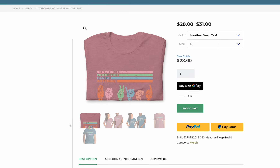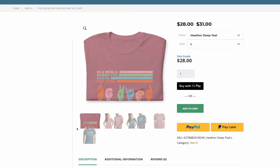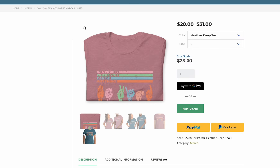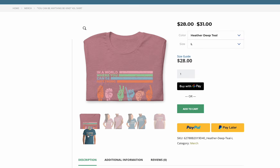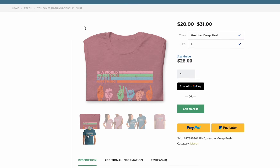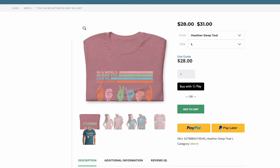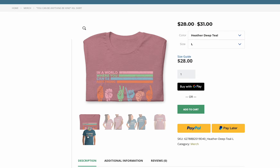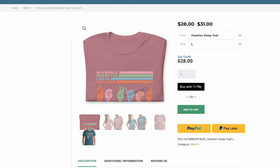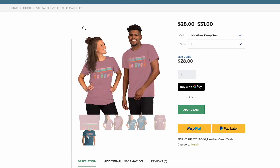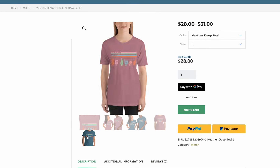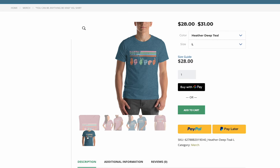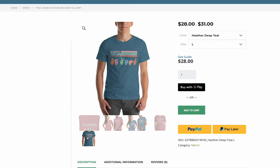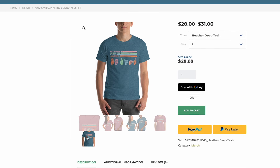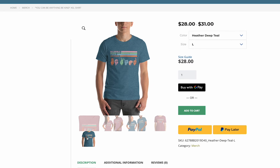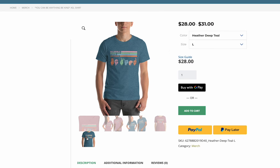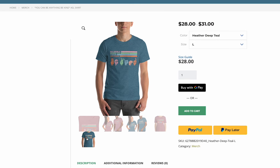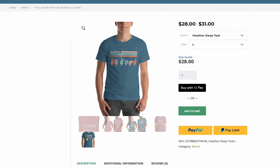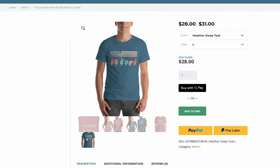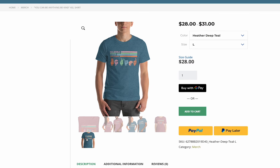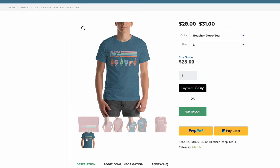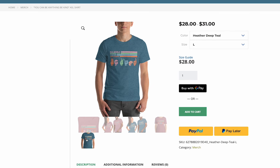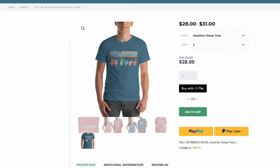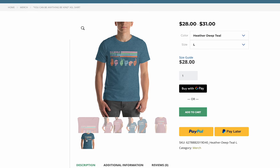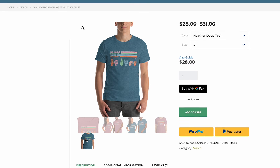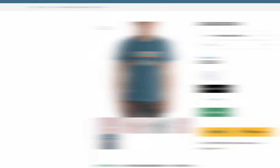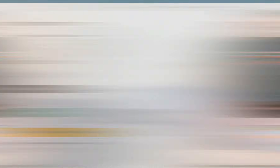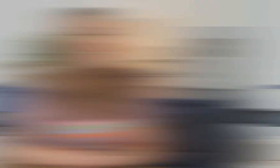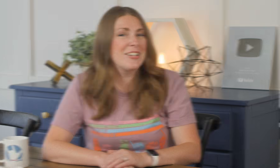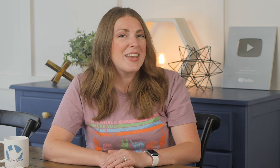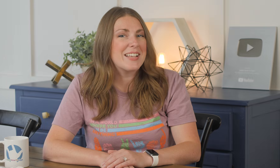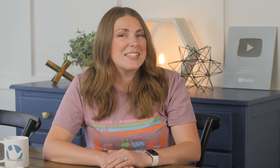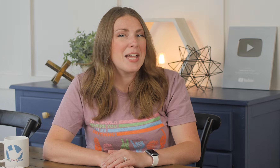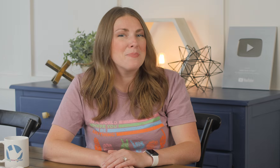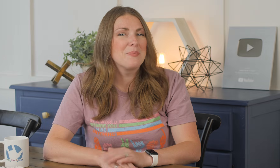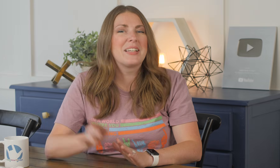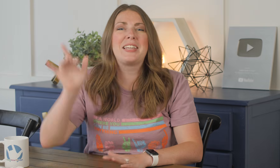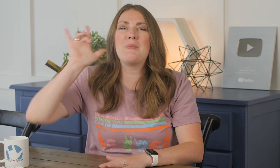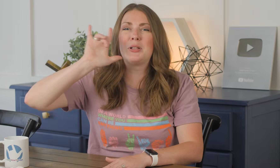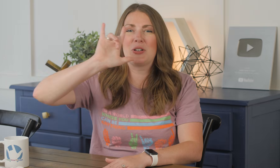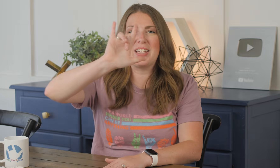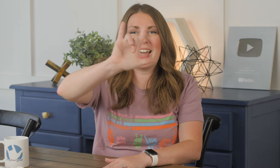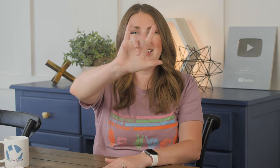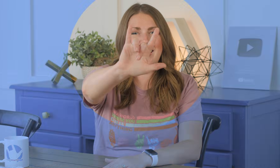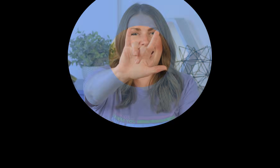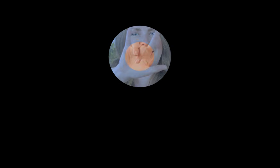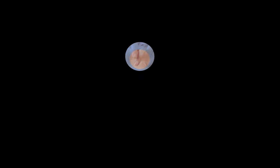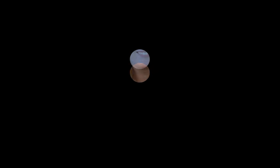can purchase it on our website learnhowtosign.org Until next time keep learning how to sign 🤟🏼